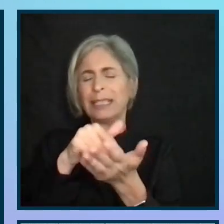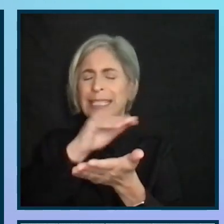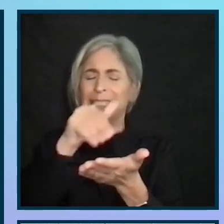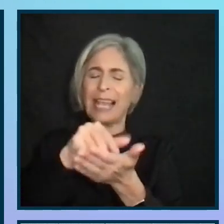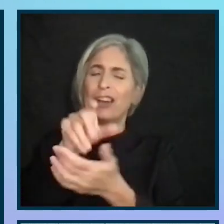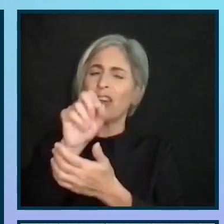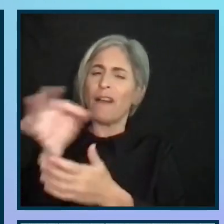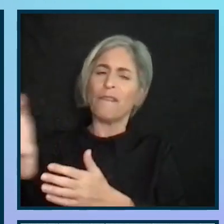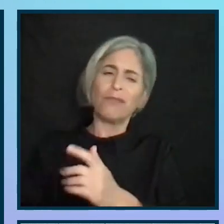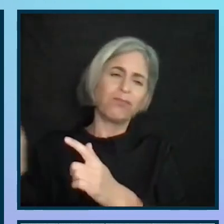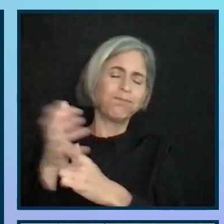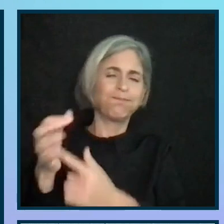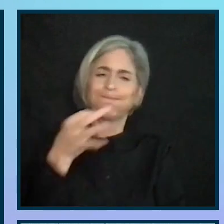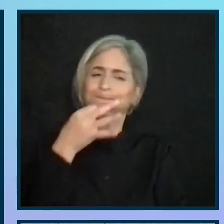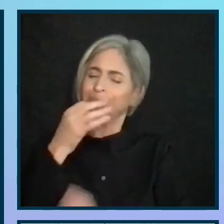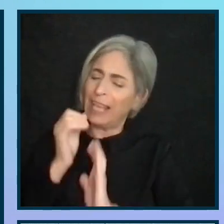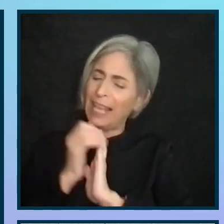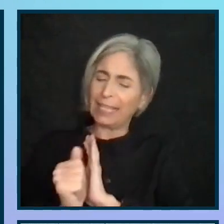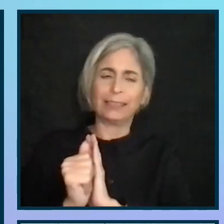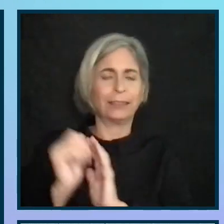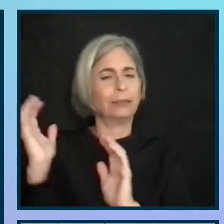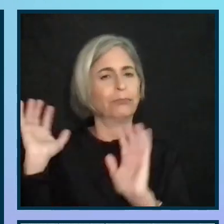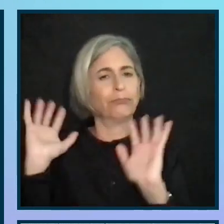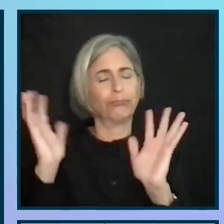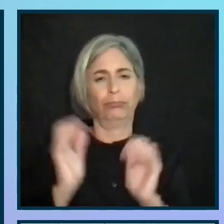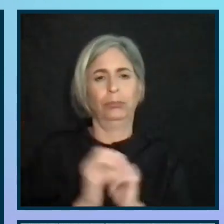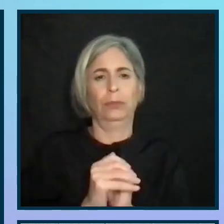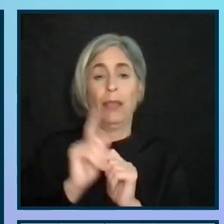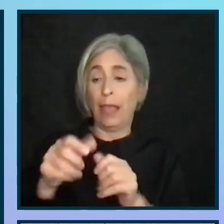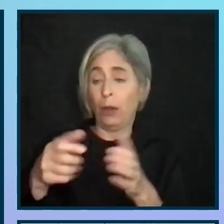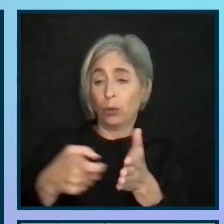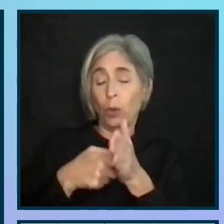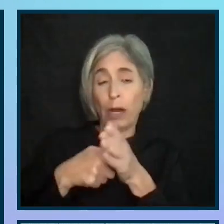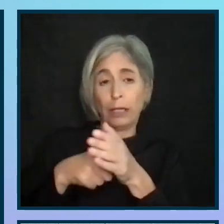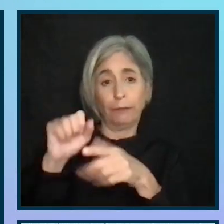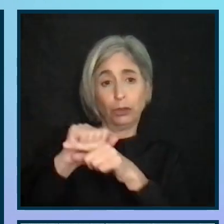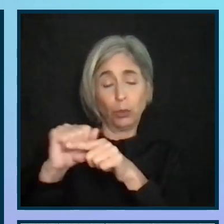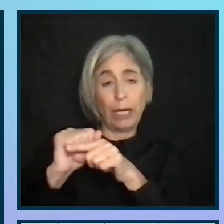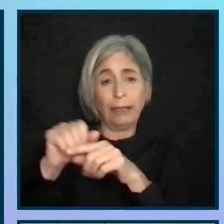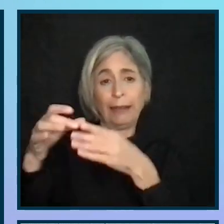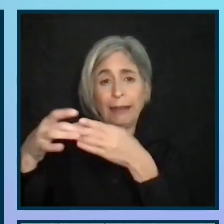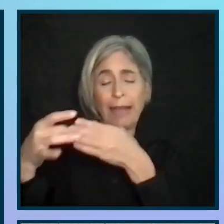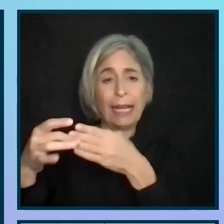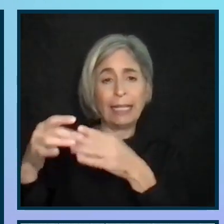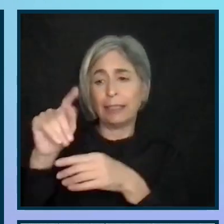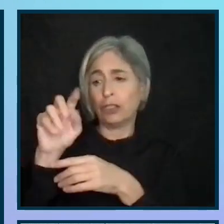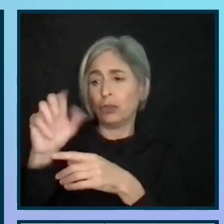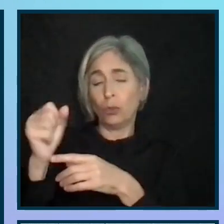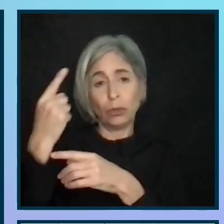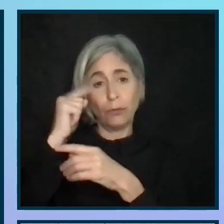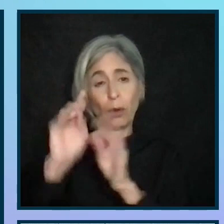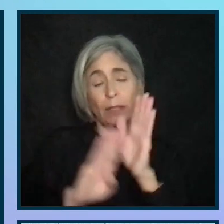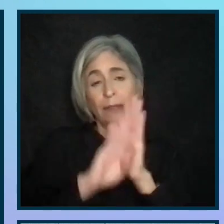as they will be providing the requirements, the guidance, training, process, and tools out to the development teams.